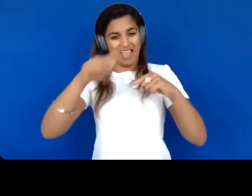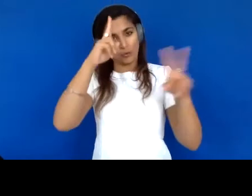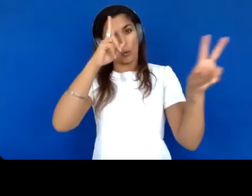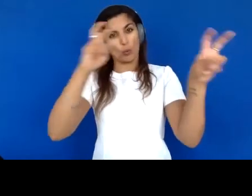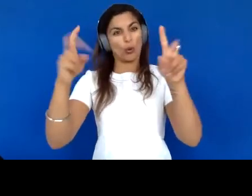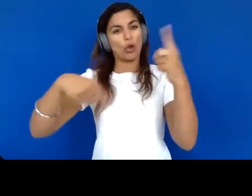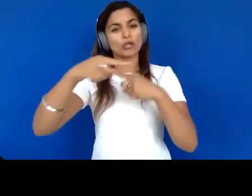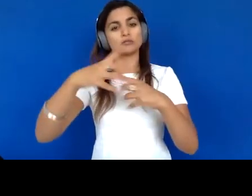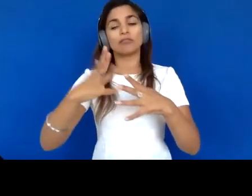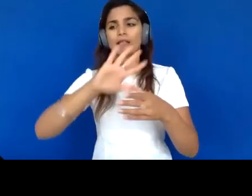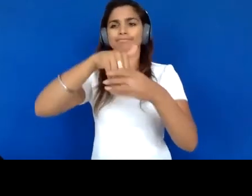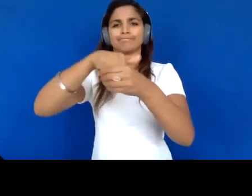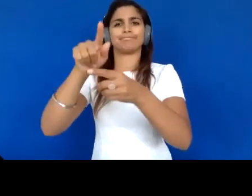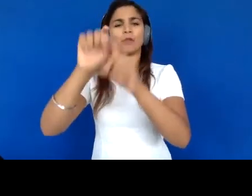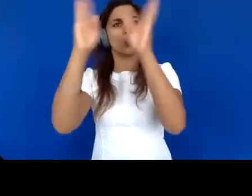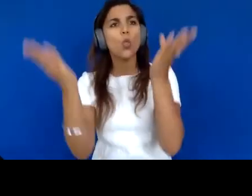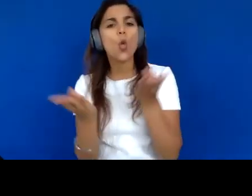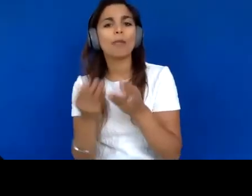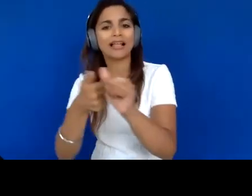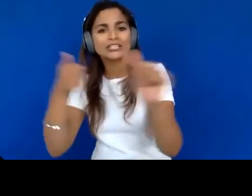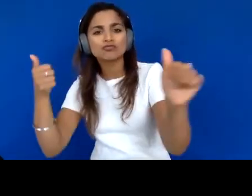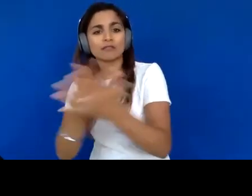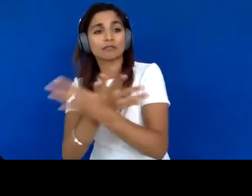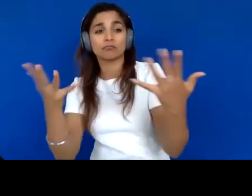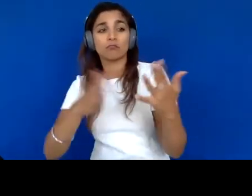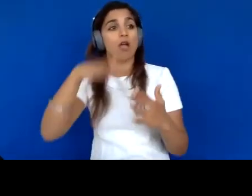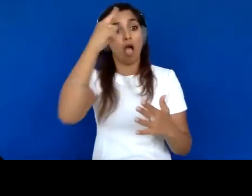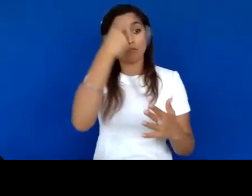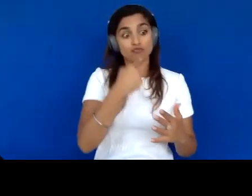numerous high-profile sports governing bodies and the UK mainstream press